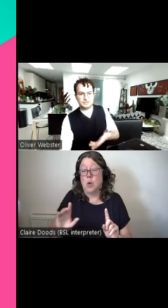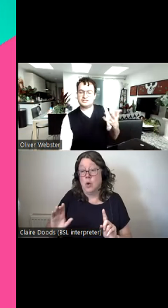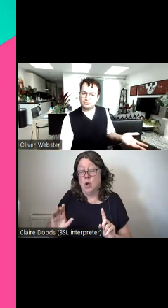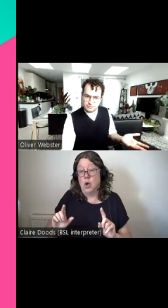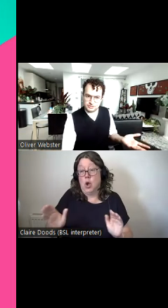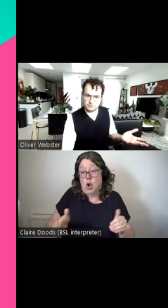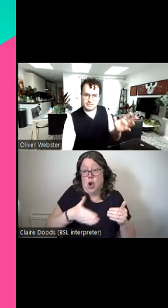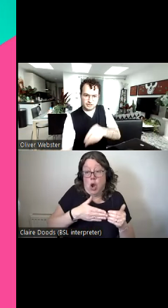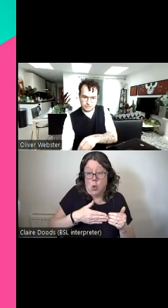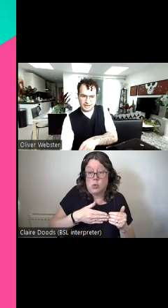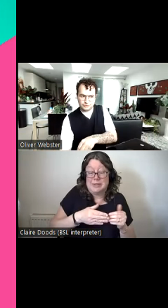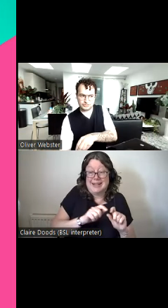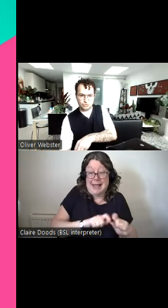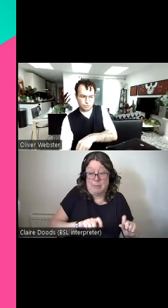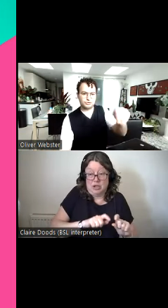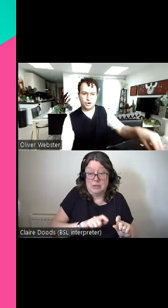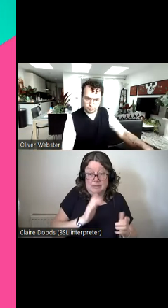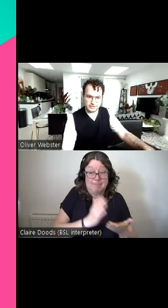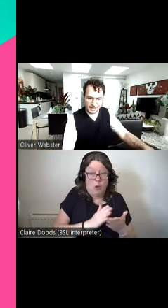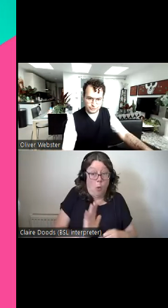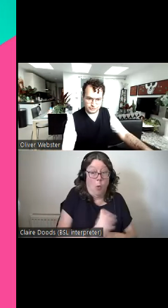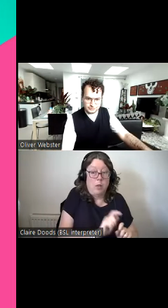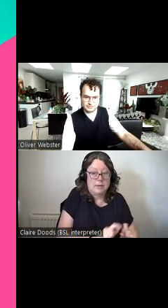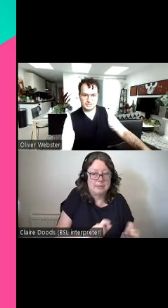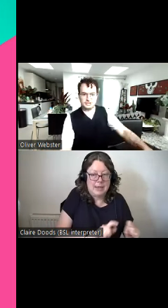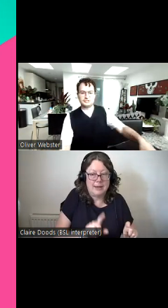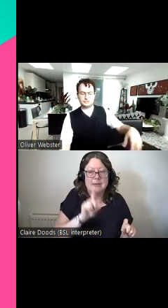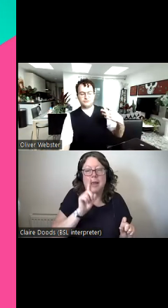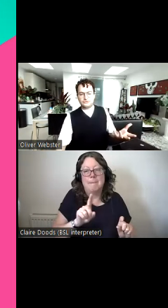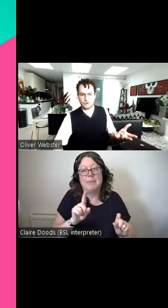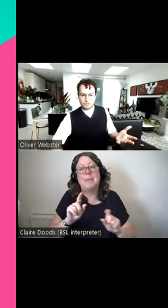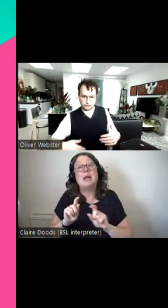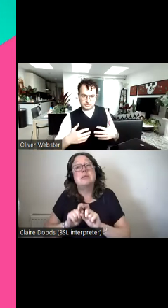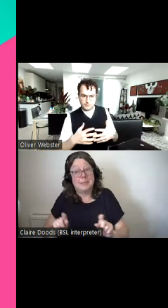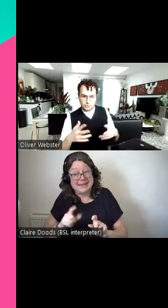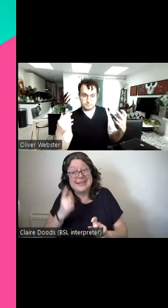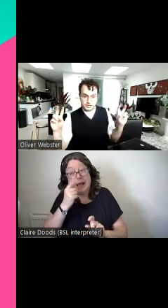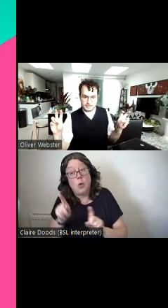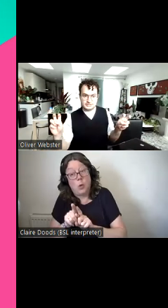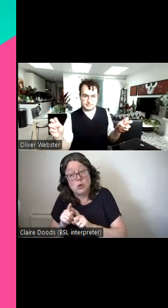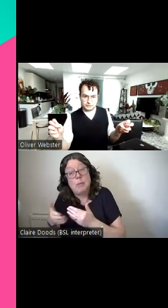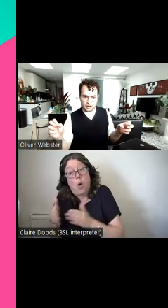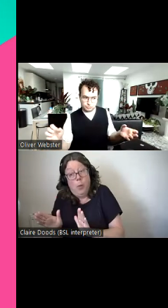but subtitles can be closed captions or open captions. If you've got, for example, burnt-in subtitles